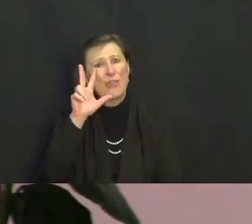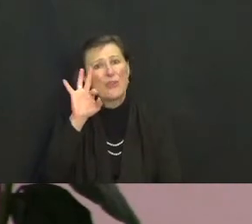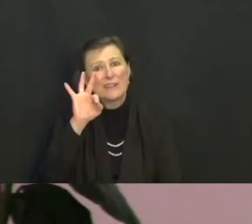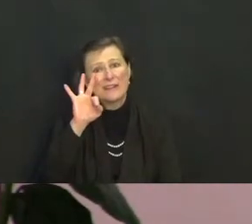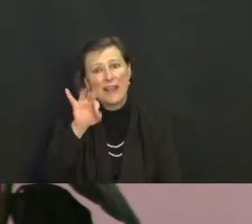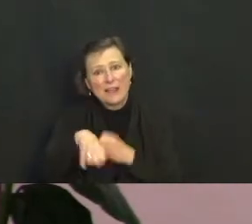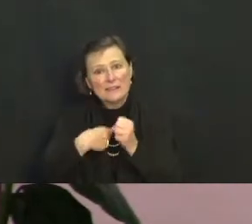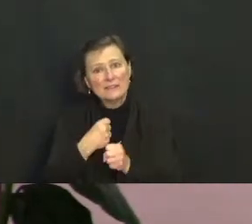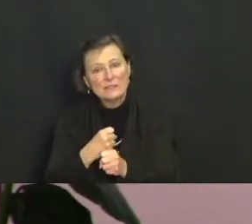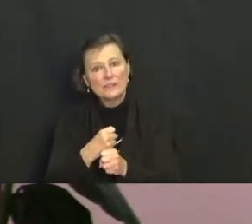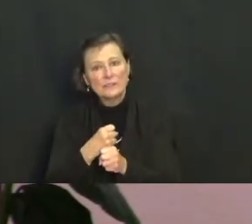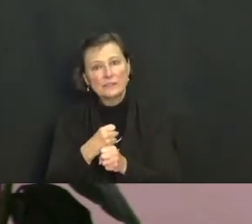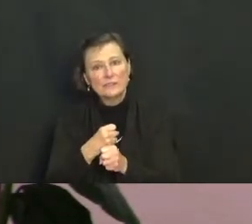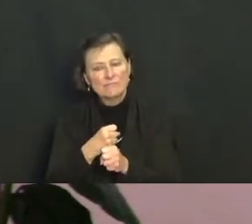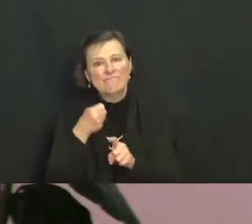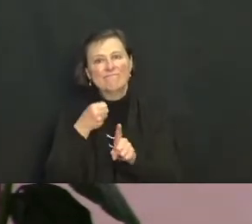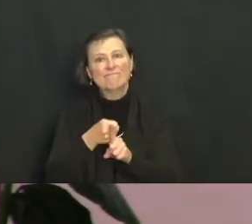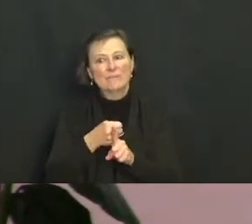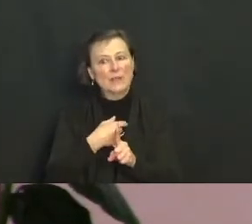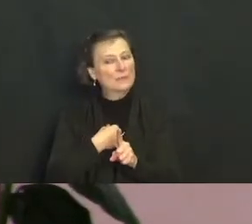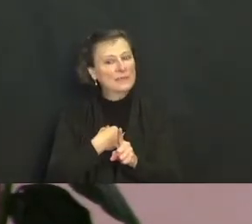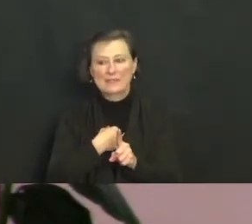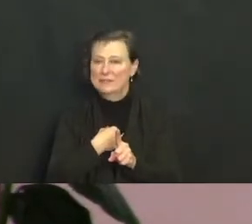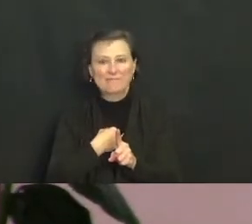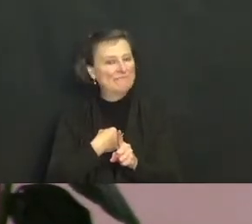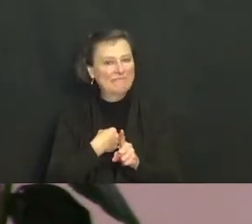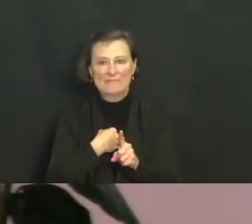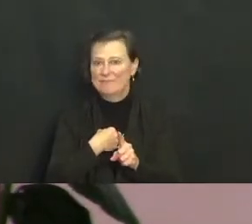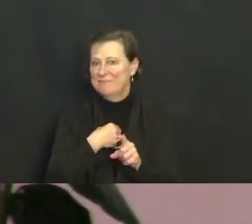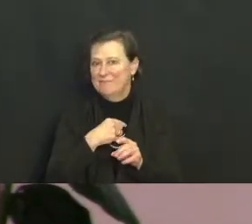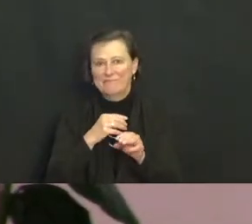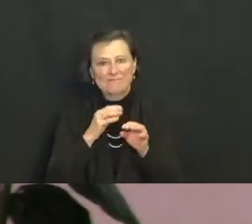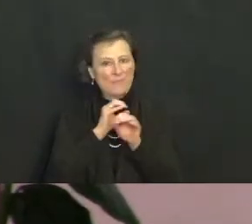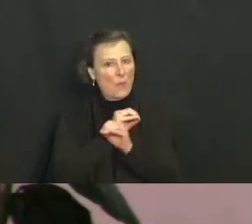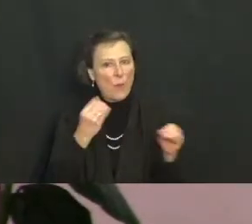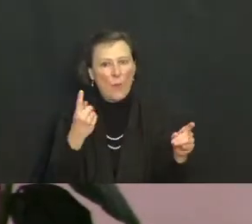It strikes me as exceedingly remote.